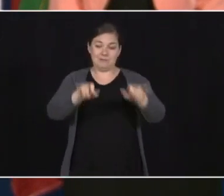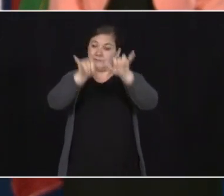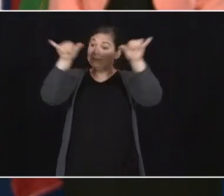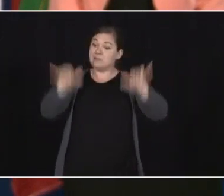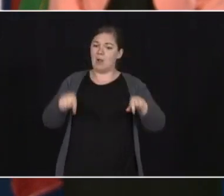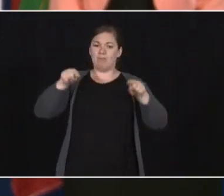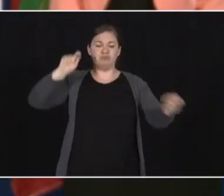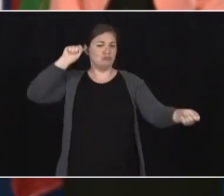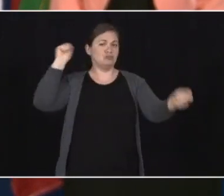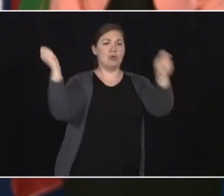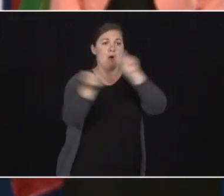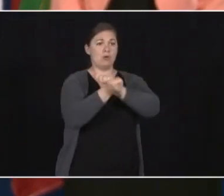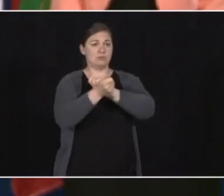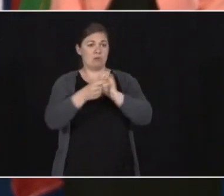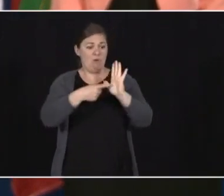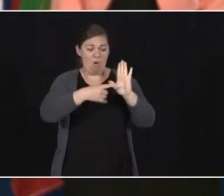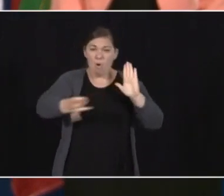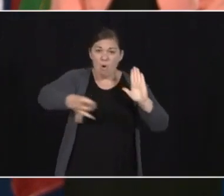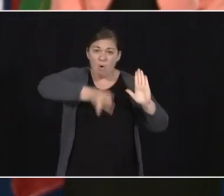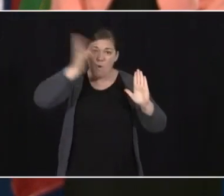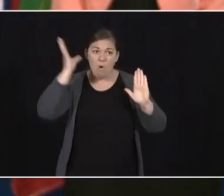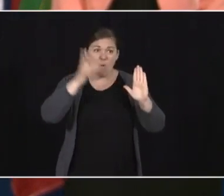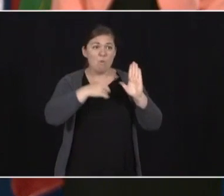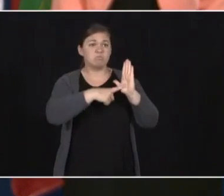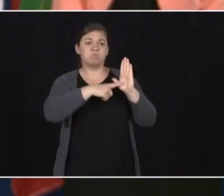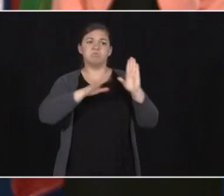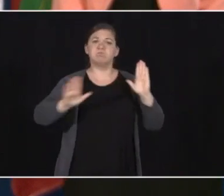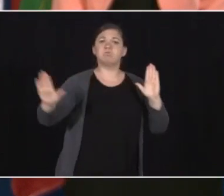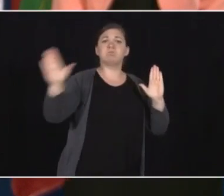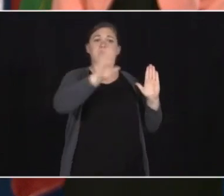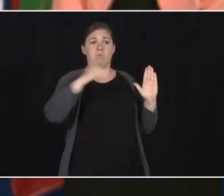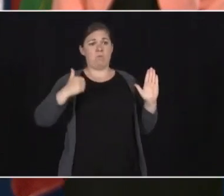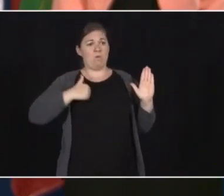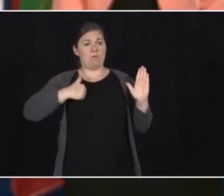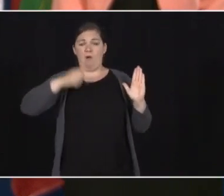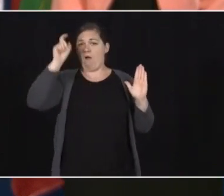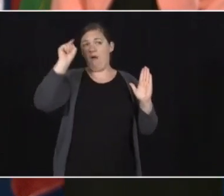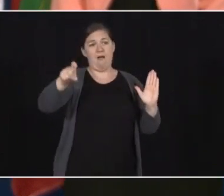This tragedy must serve as a wake-up call to our entire country. It's no secret that COVID-19 has taken